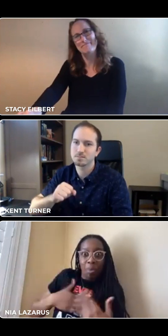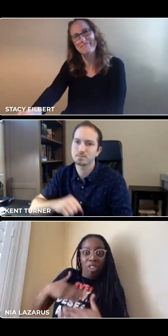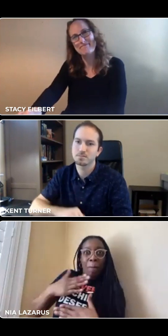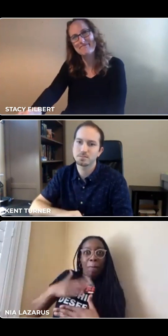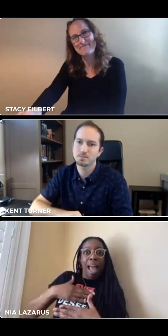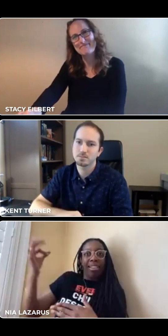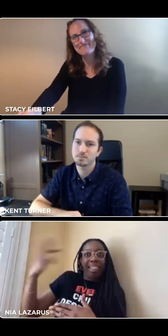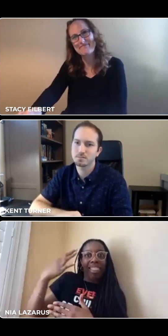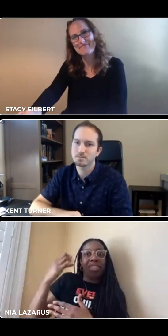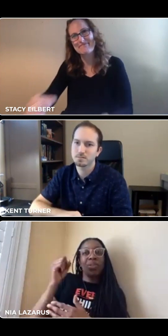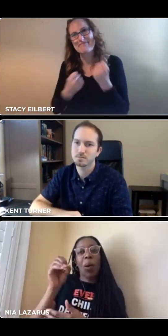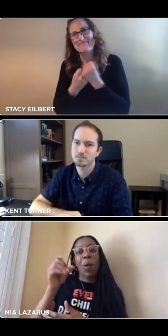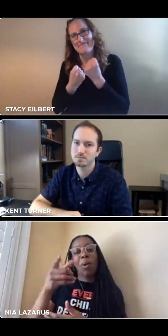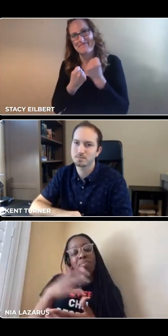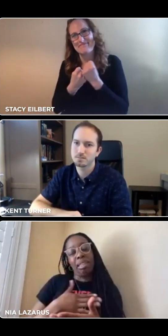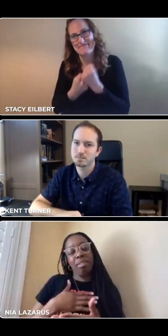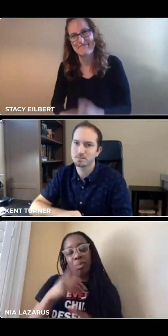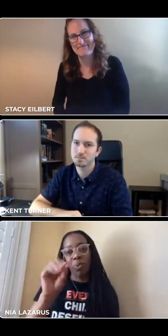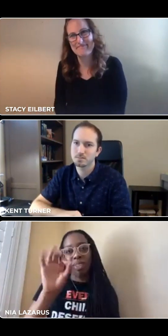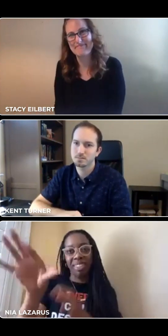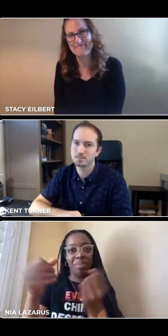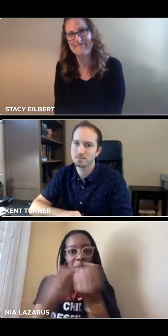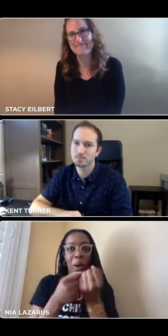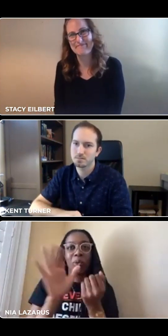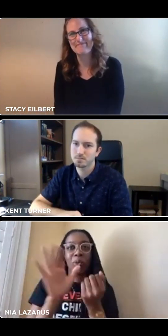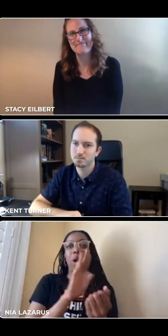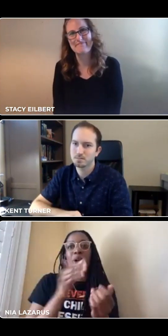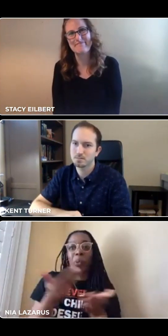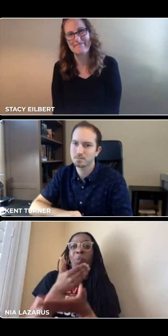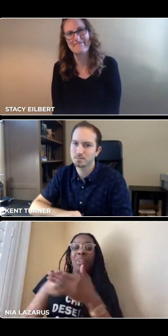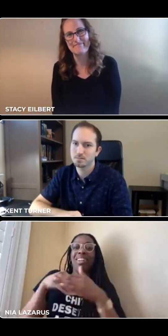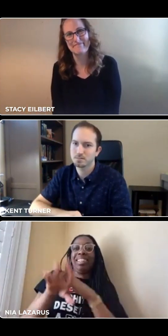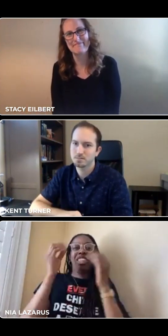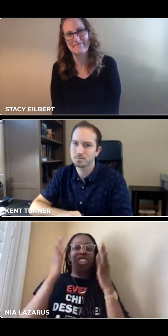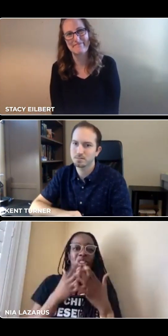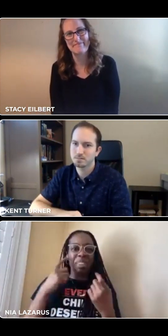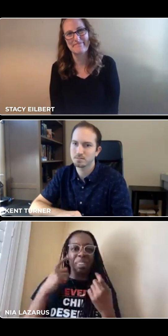know as well. I appreciate that the more experienced folks shared stuff with me. So, I appreciate